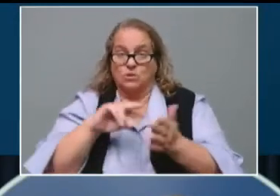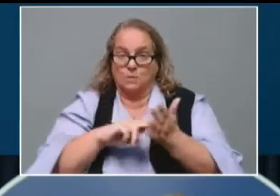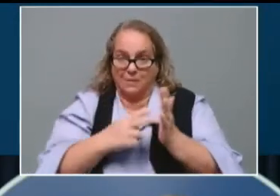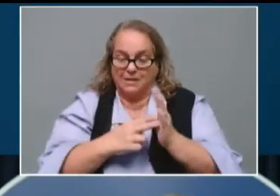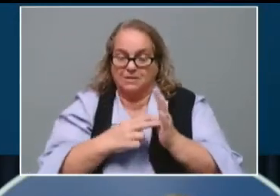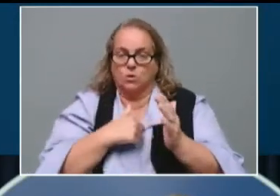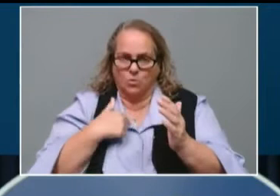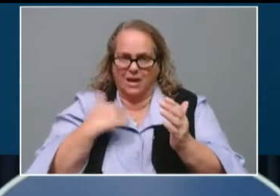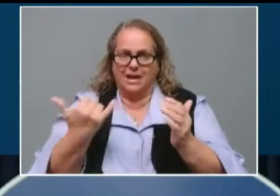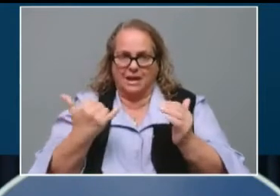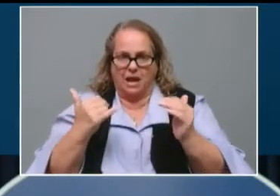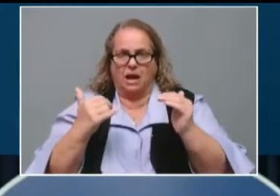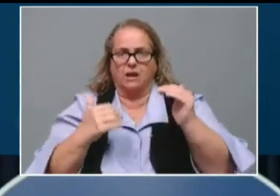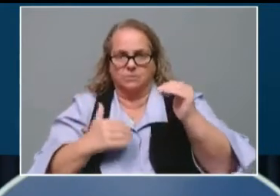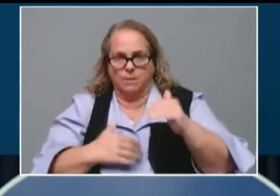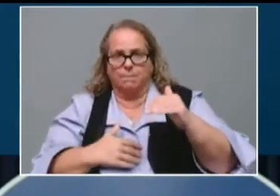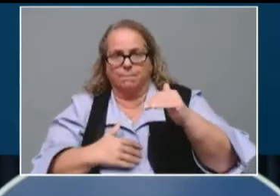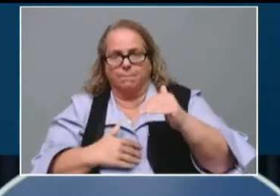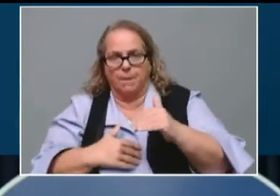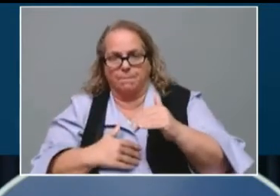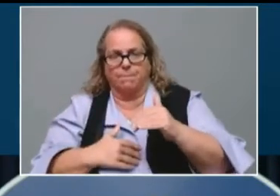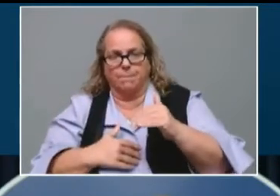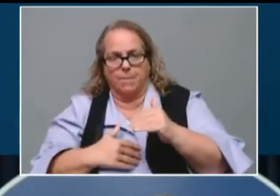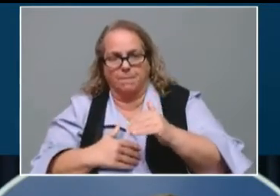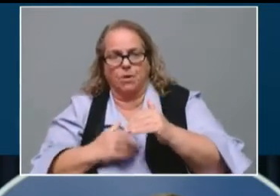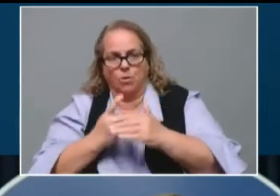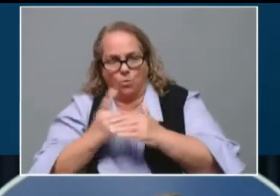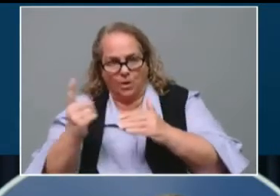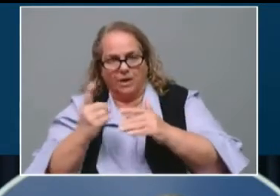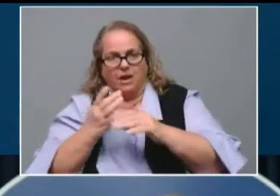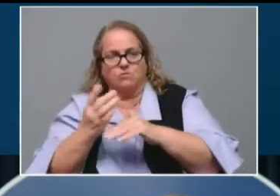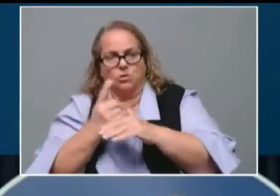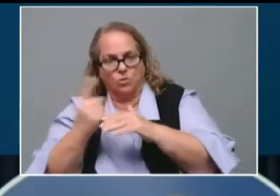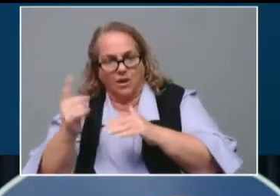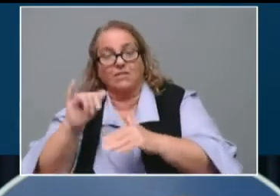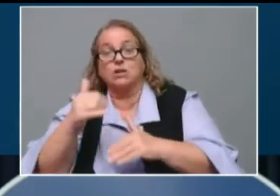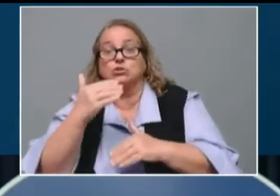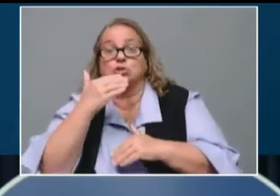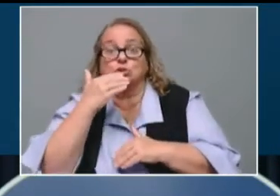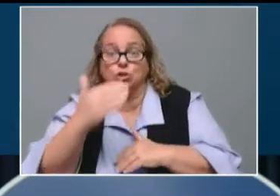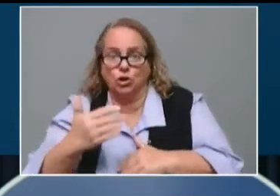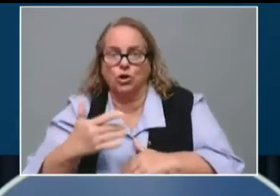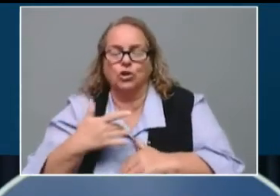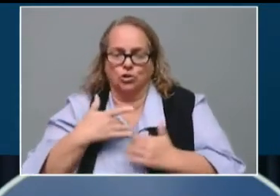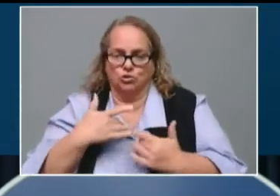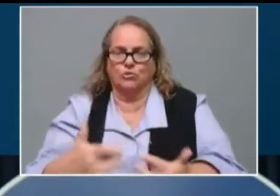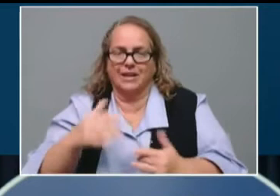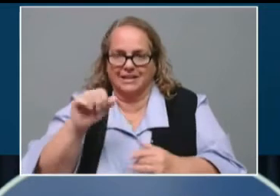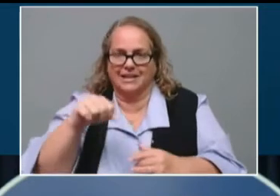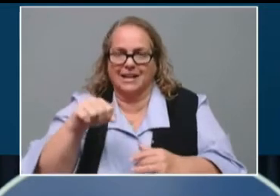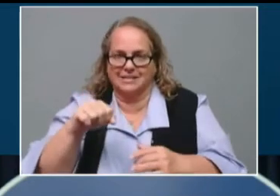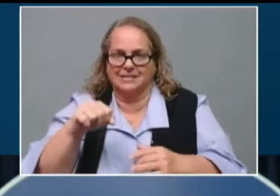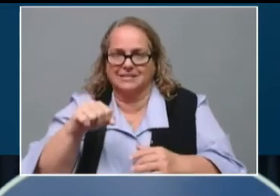over week and that is a good trend. But remember we both look at are we